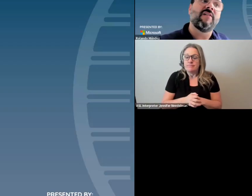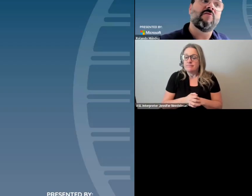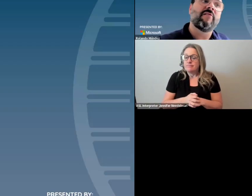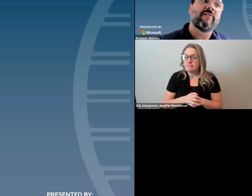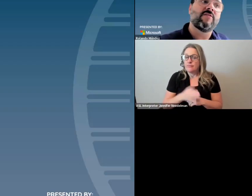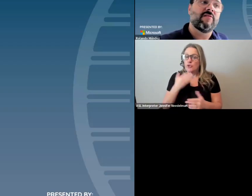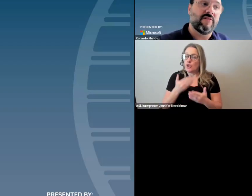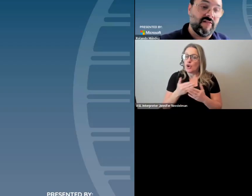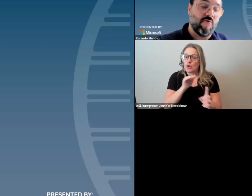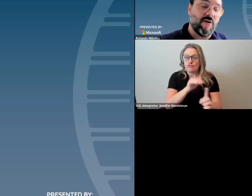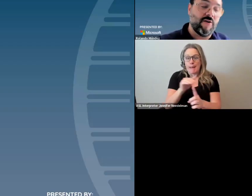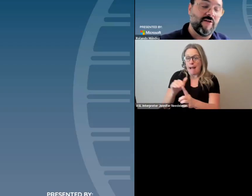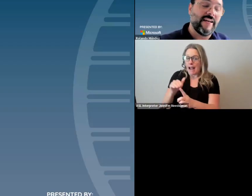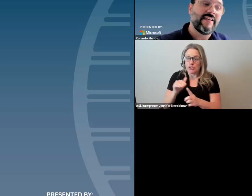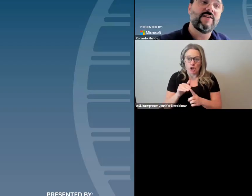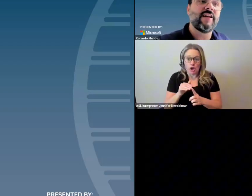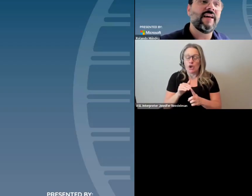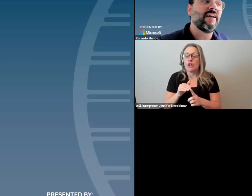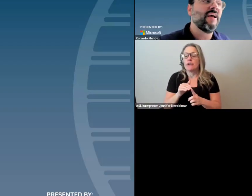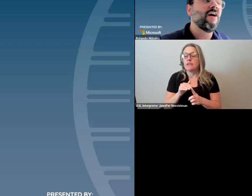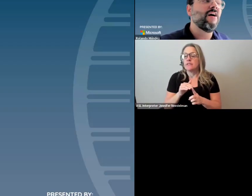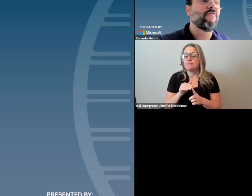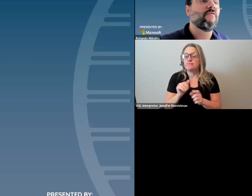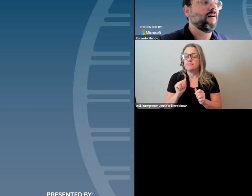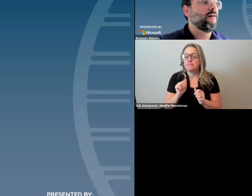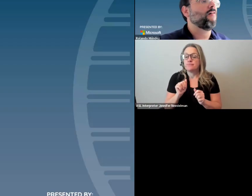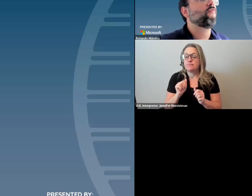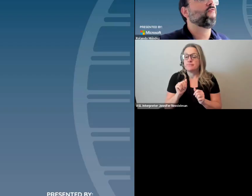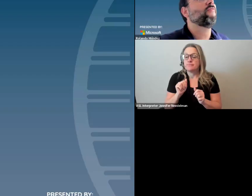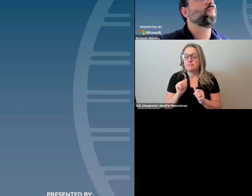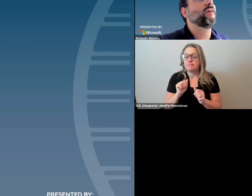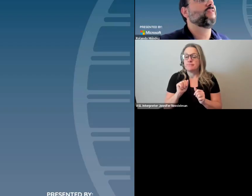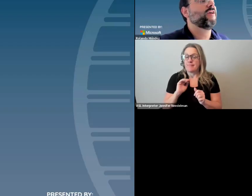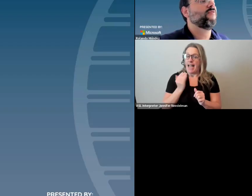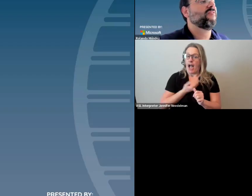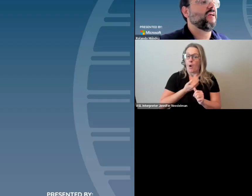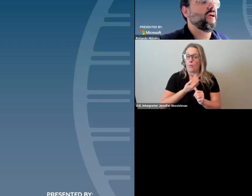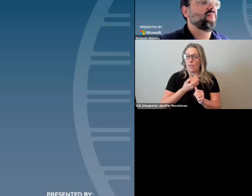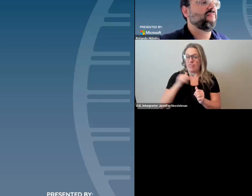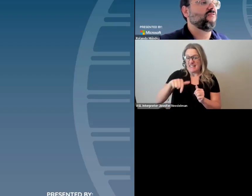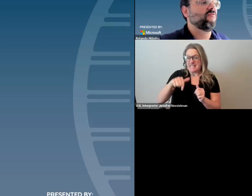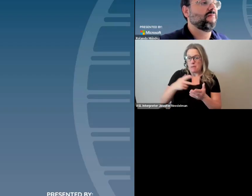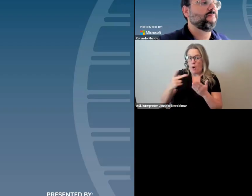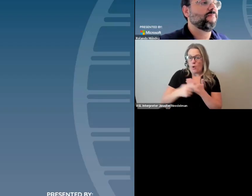and resources such as the one you're attending today are free for educators and students.